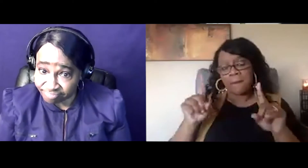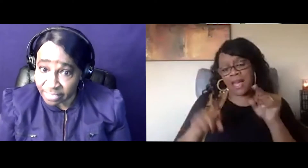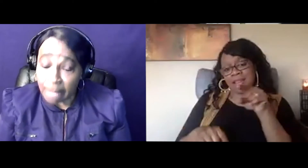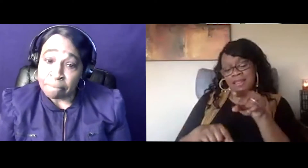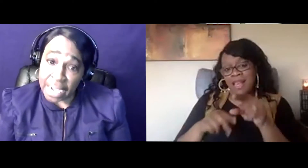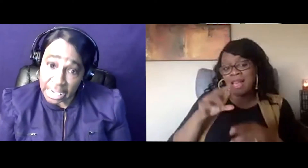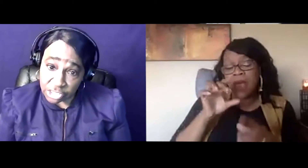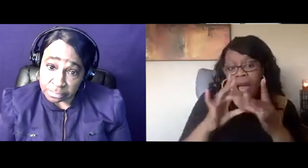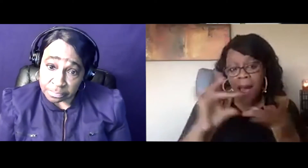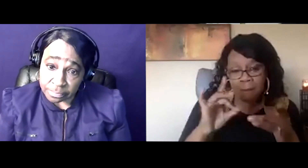But